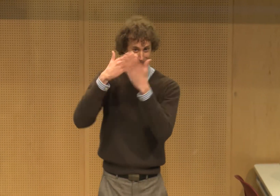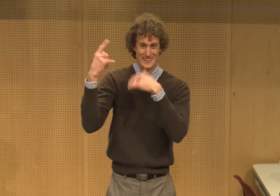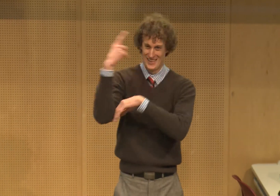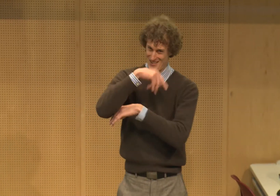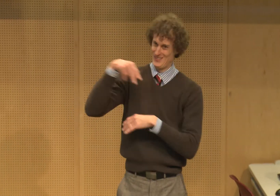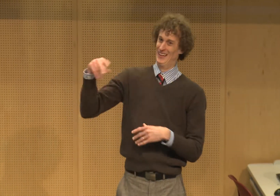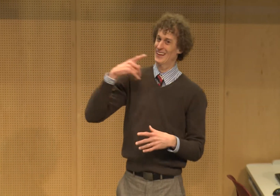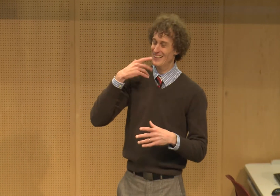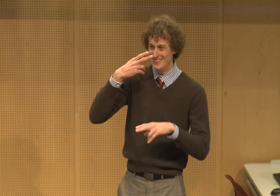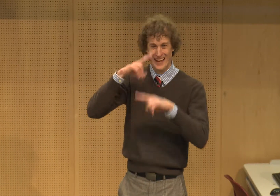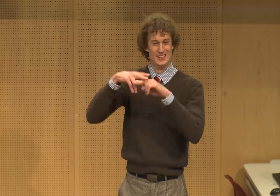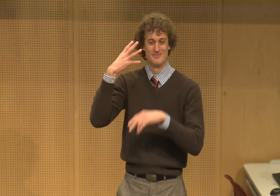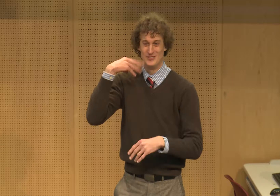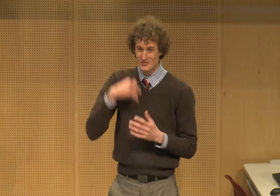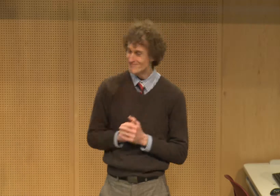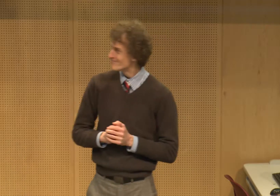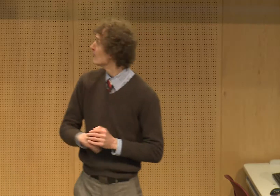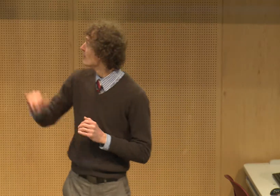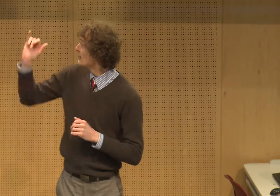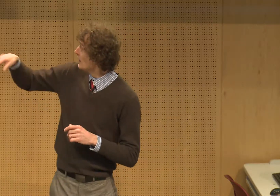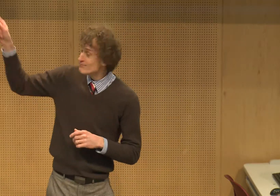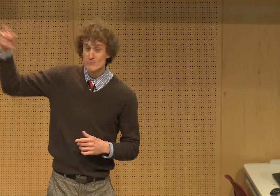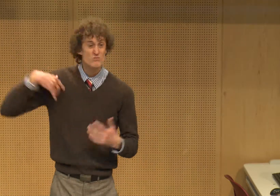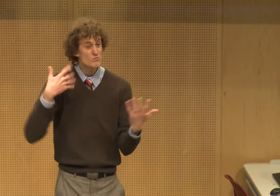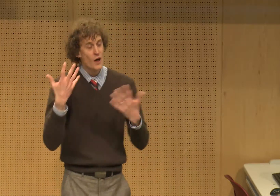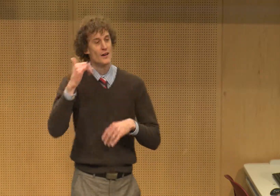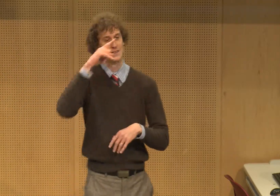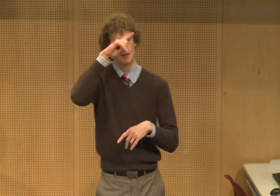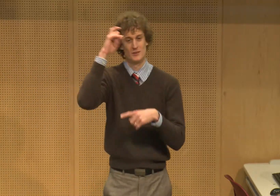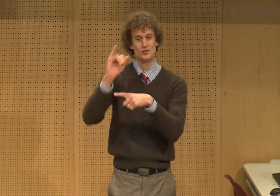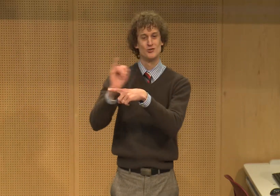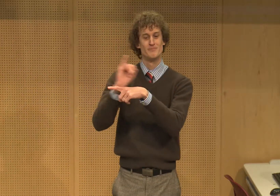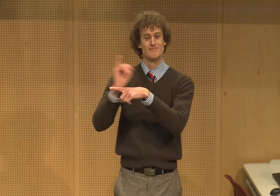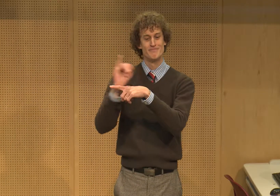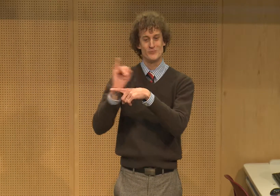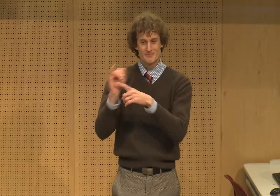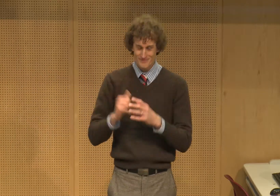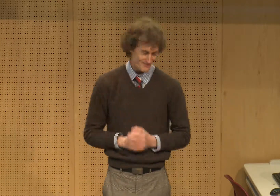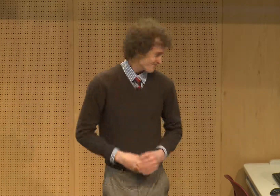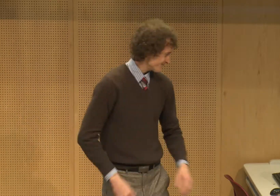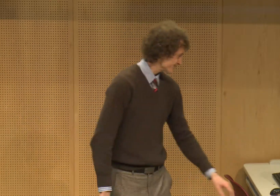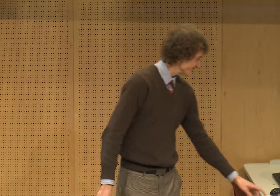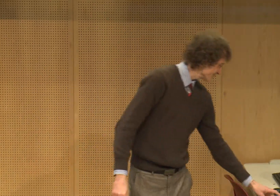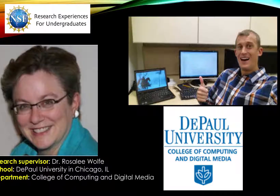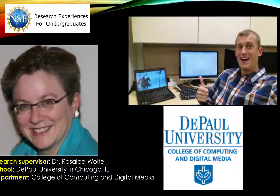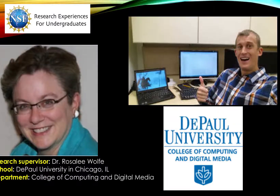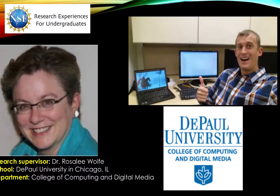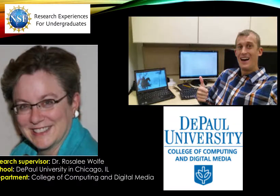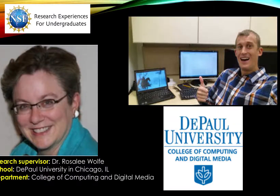and the floor is glass. You can stand on them and look down all around Chicago. It's a really terrific place to be,